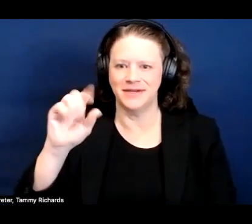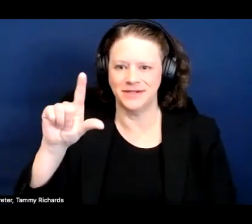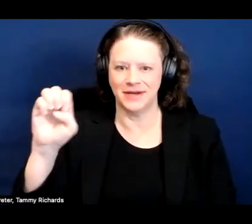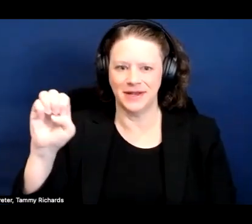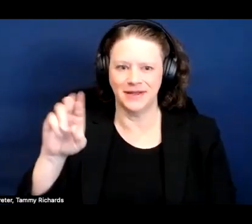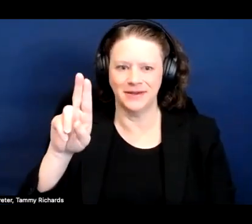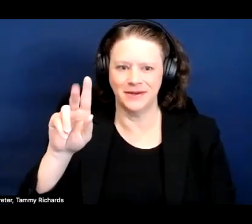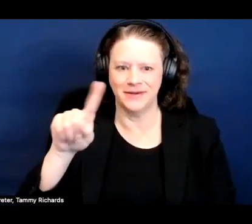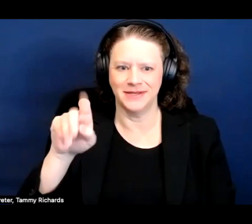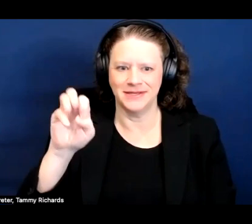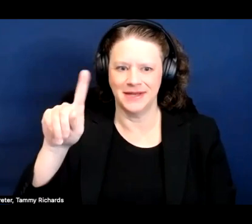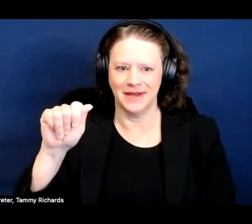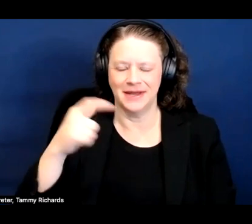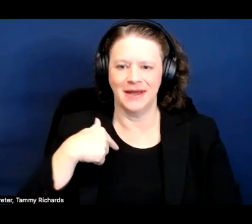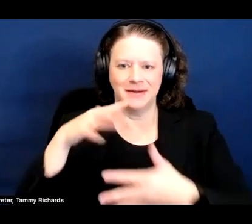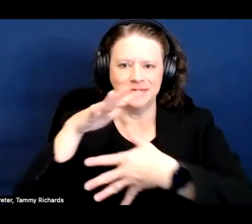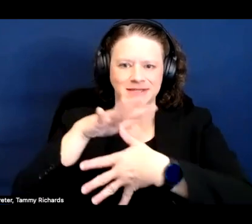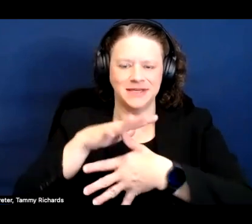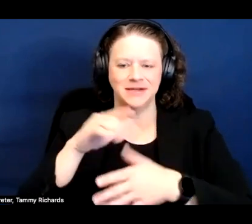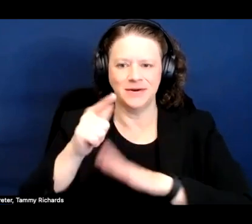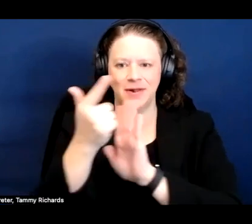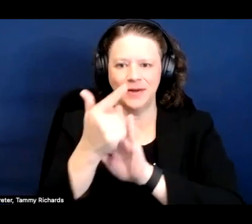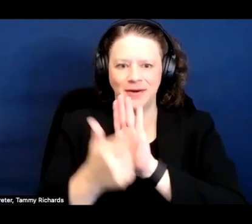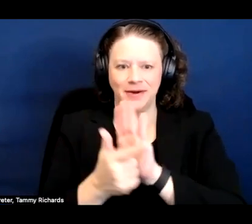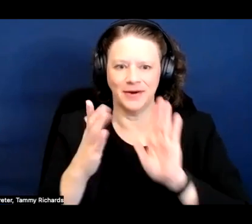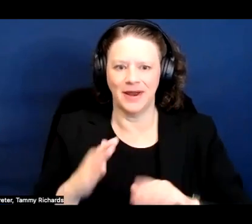at the Disability Rights Education and Defense Fund.